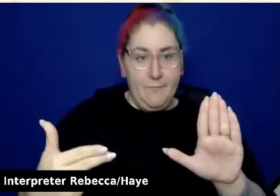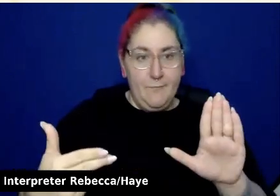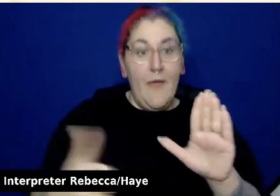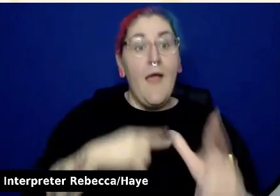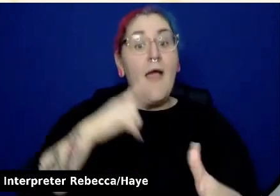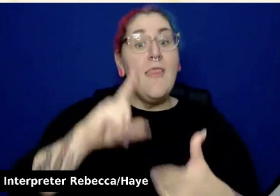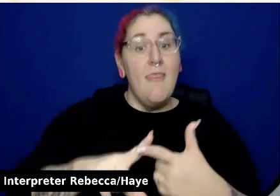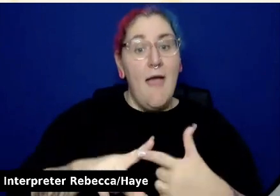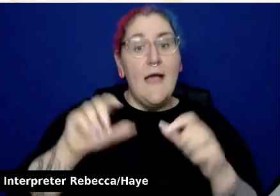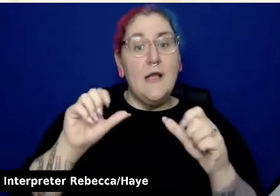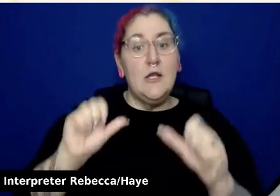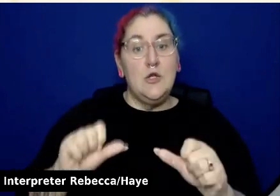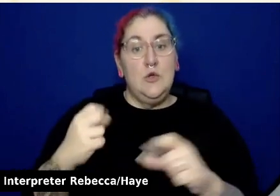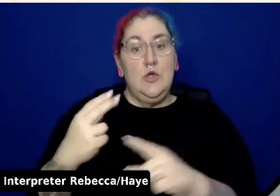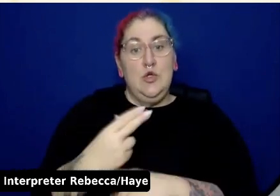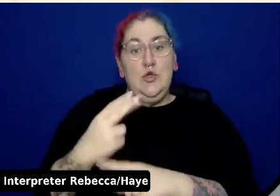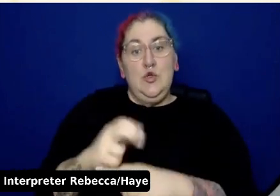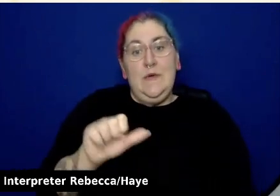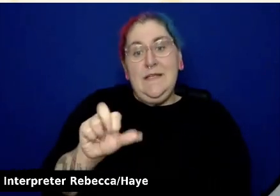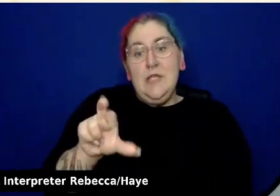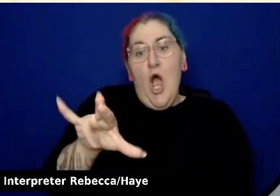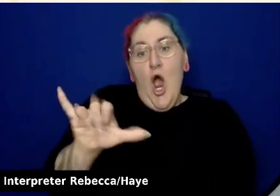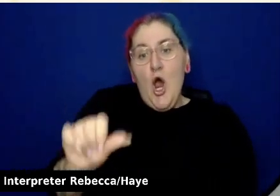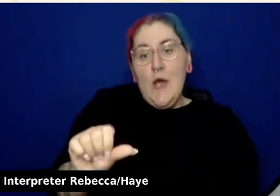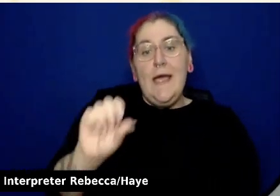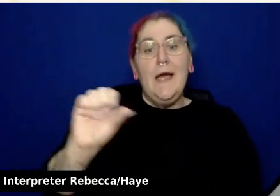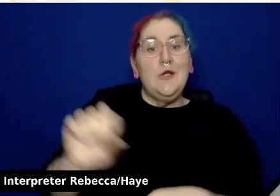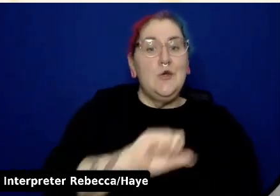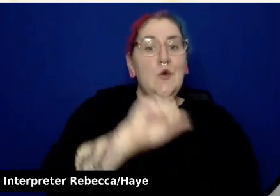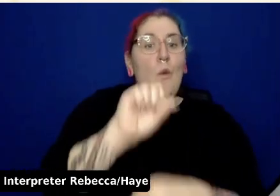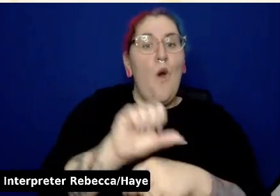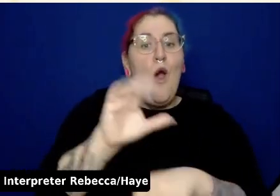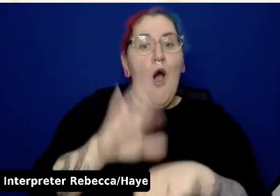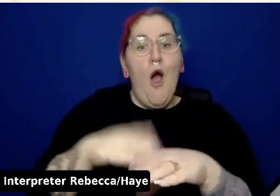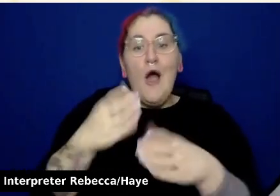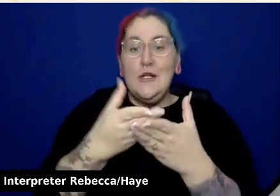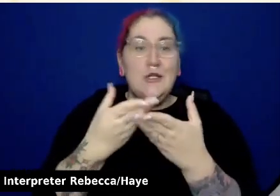so the screen reader will not read the label, cookie banner.